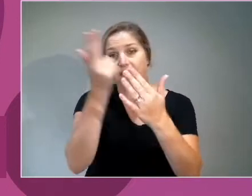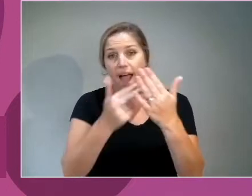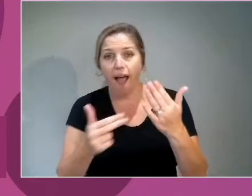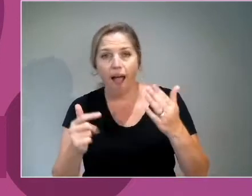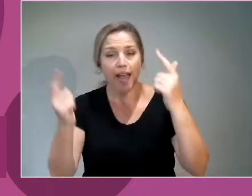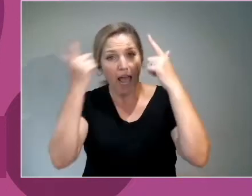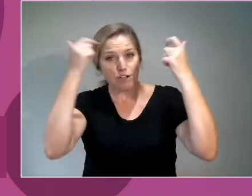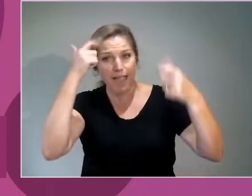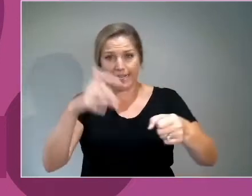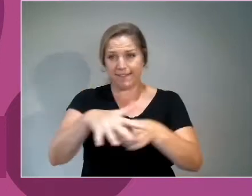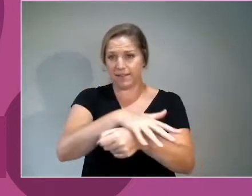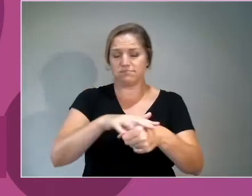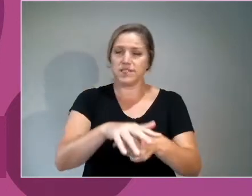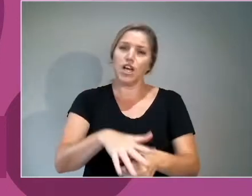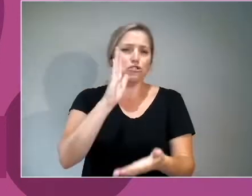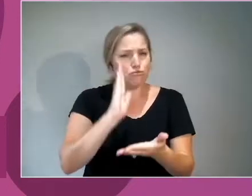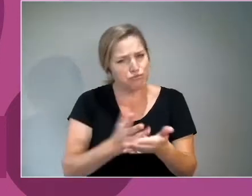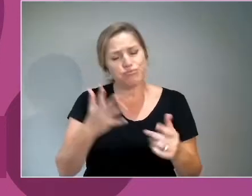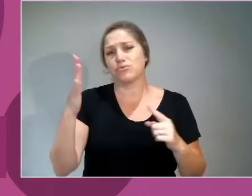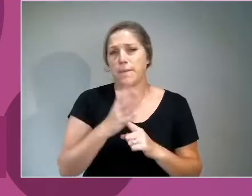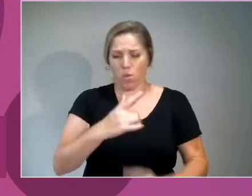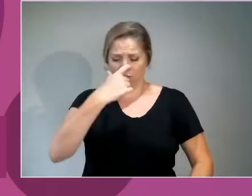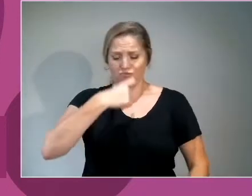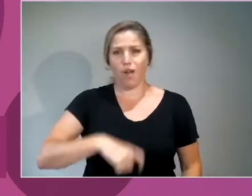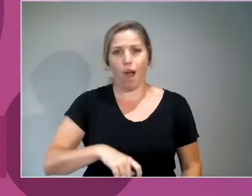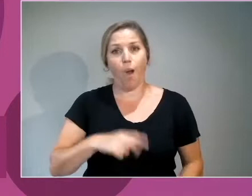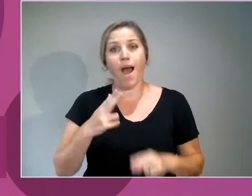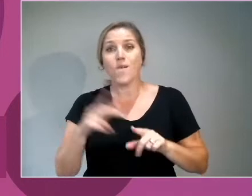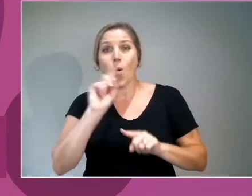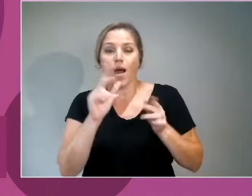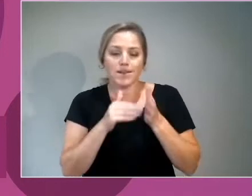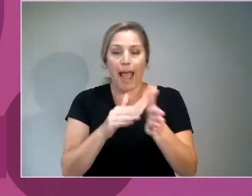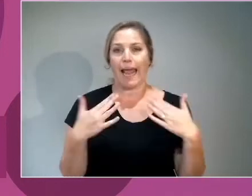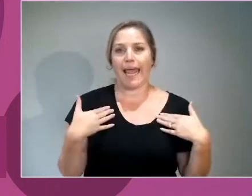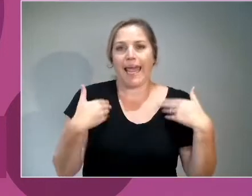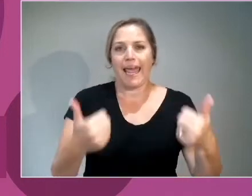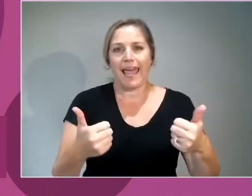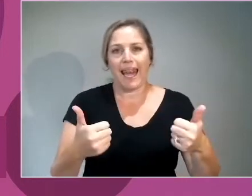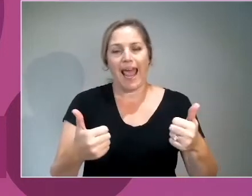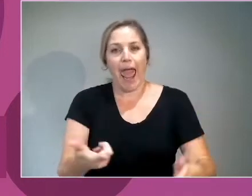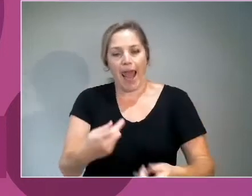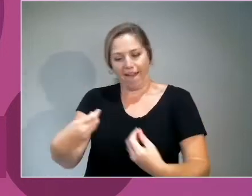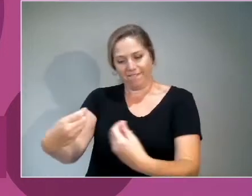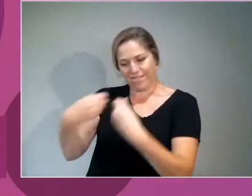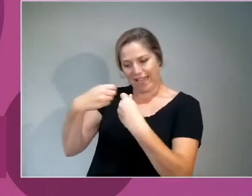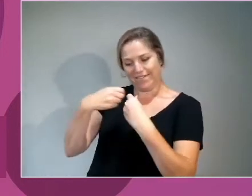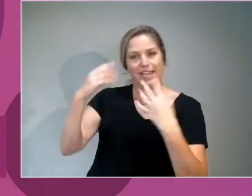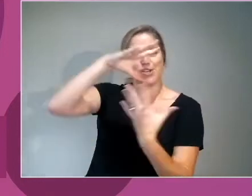in helping to do what I call healing and feeding our souls. You provide ways to socially connect